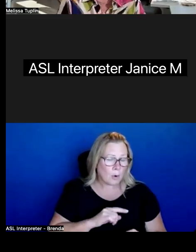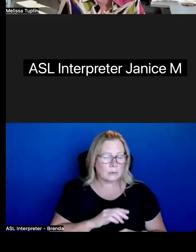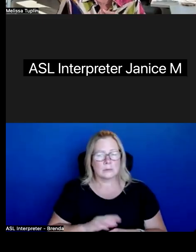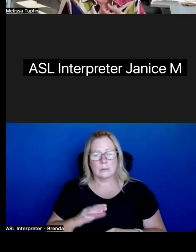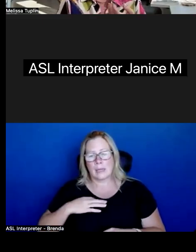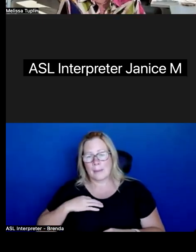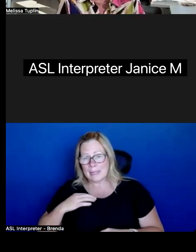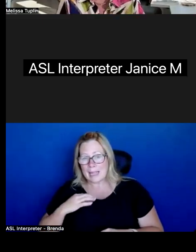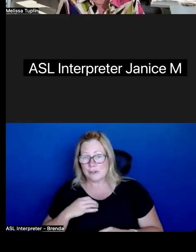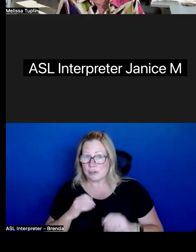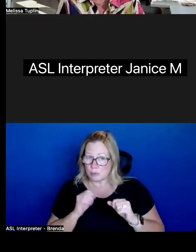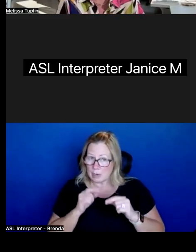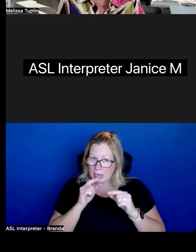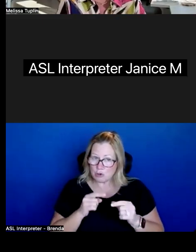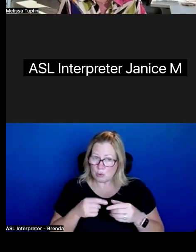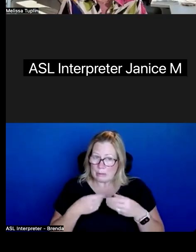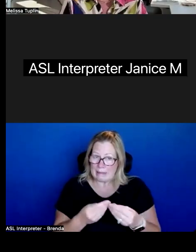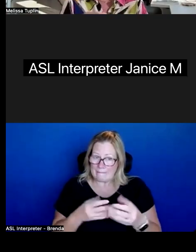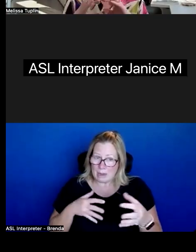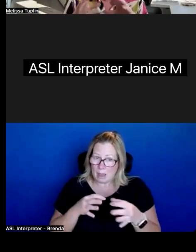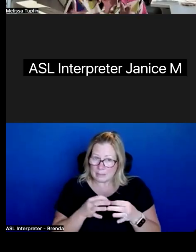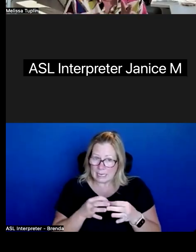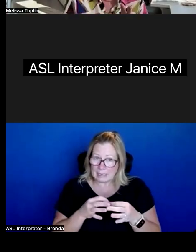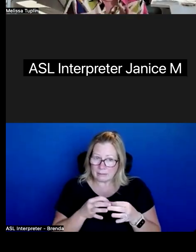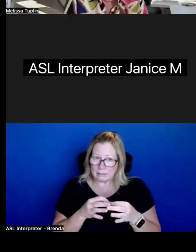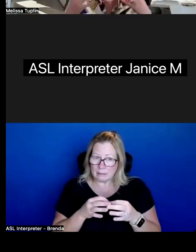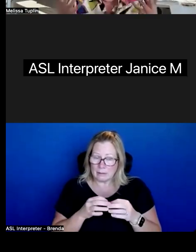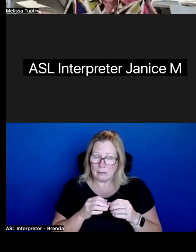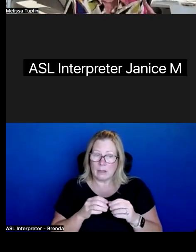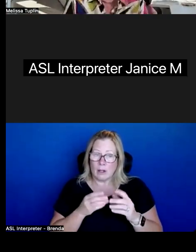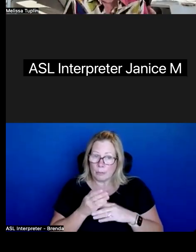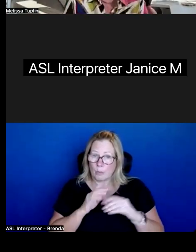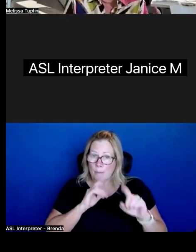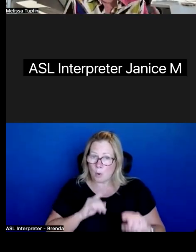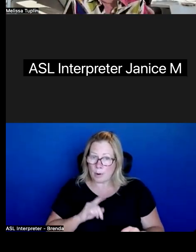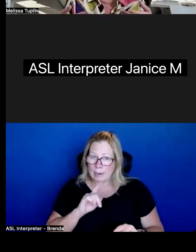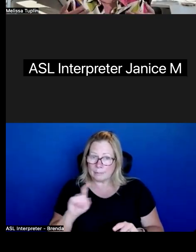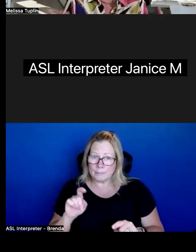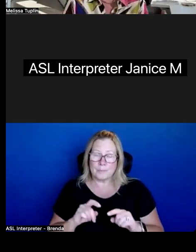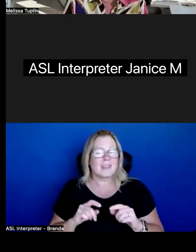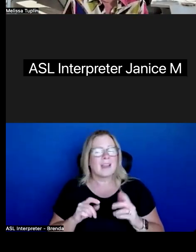be able to provide an update on? This is not necessarily to say that you're going to be